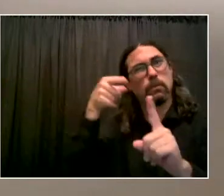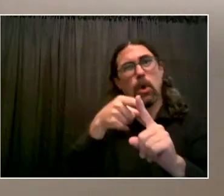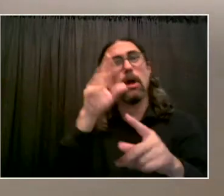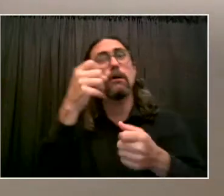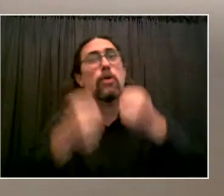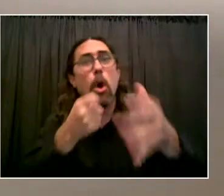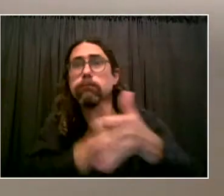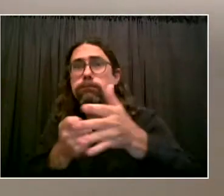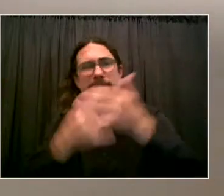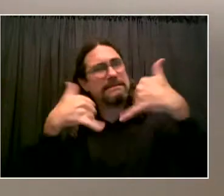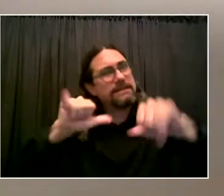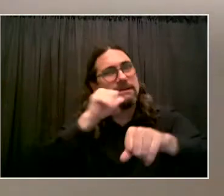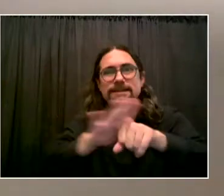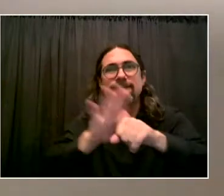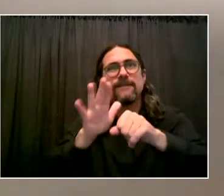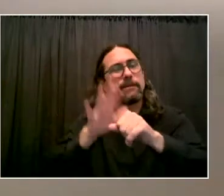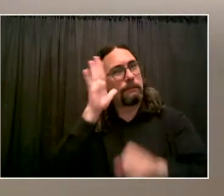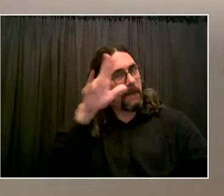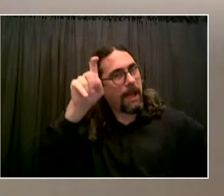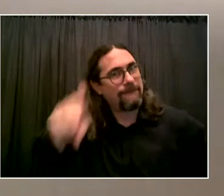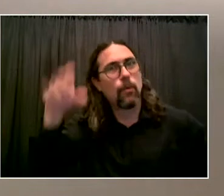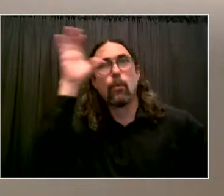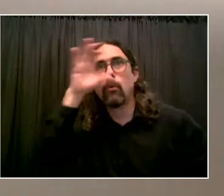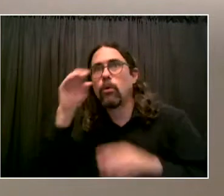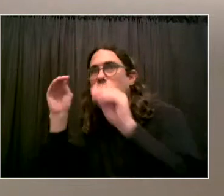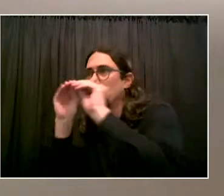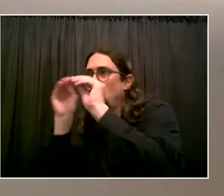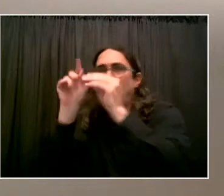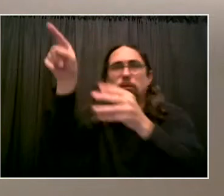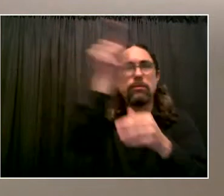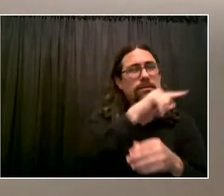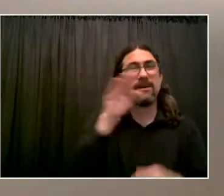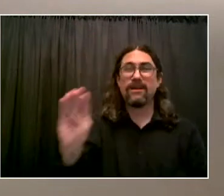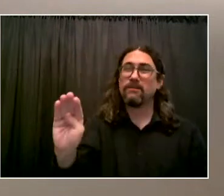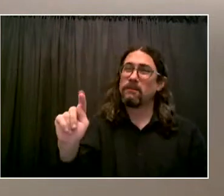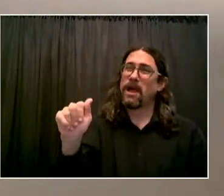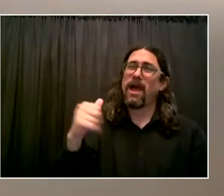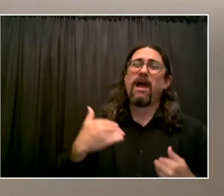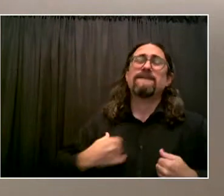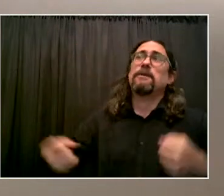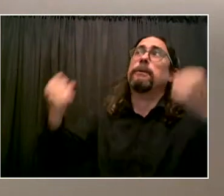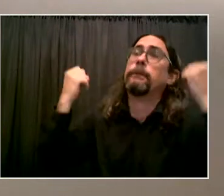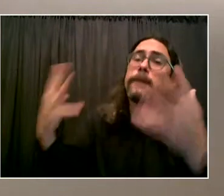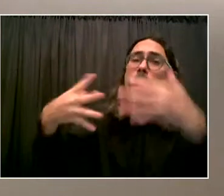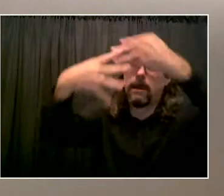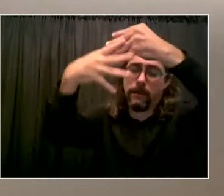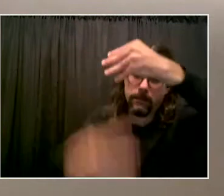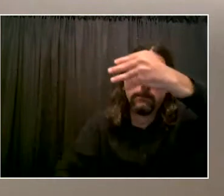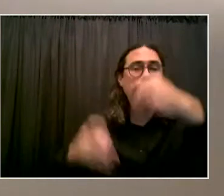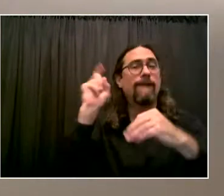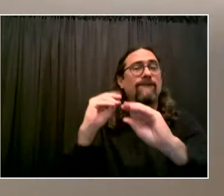THE MTA IS WORKING VERY HARD TO MAINTAIN MOMENTUM AND PROGRESS ON THAT PLANAN D CONGESTION